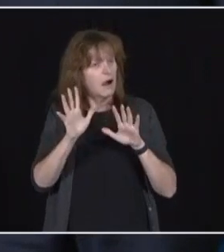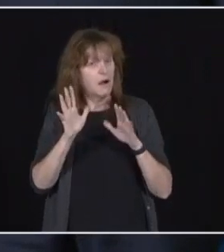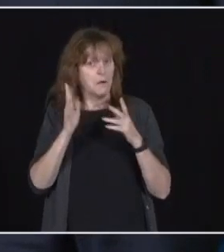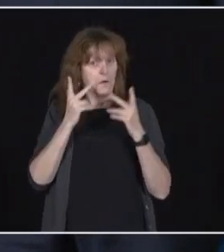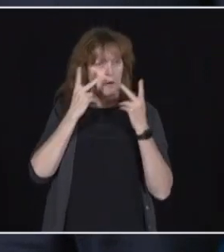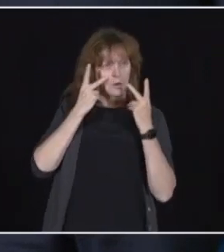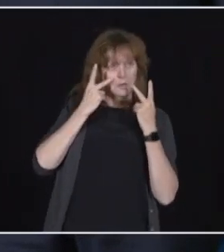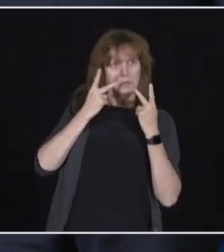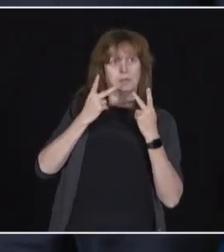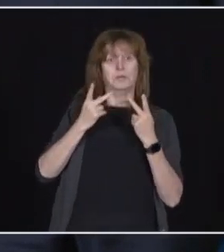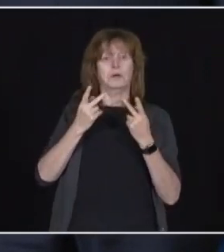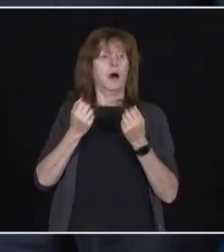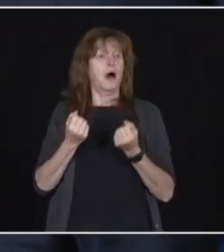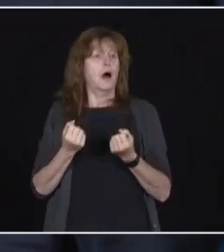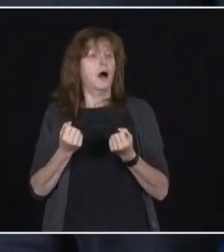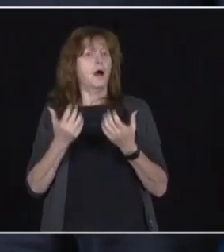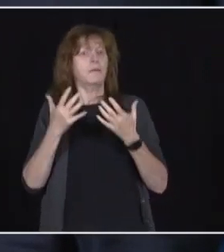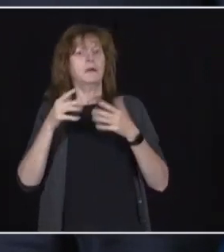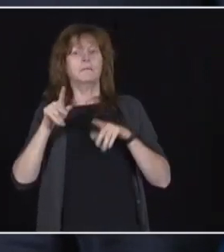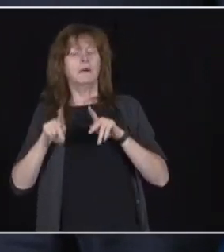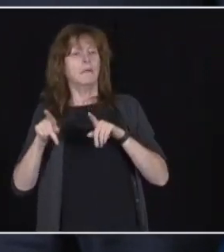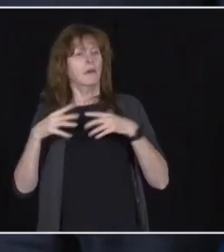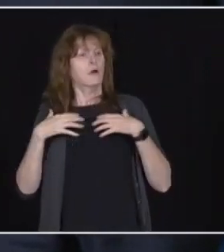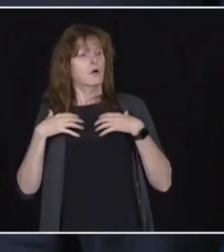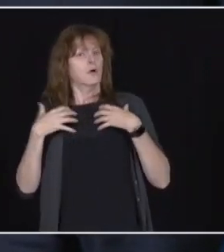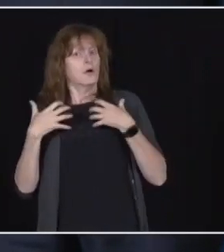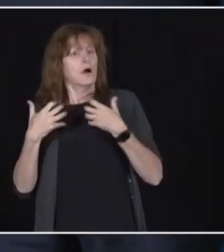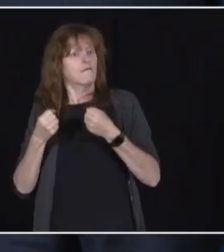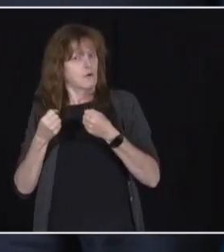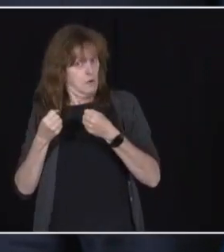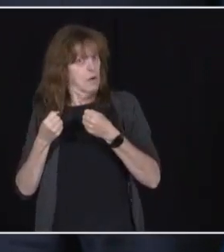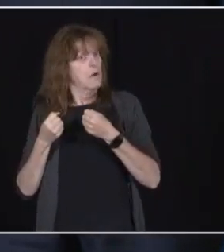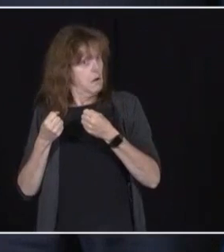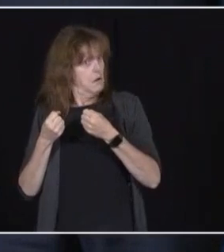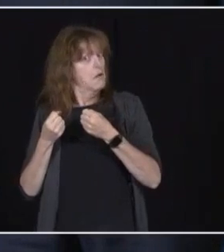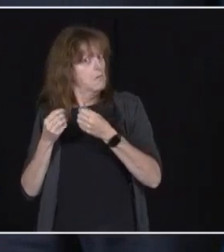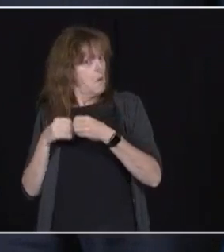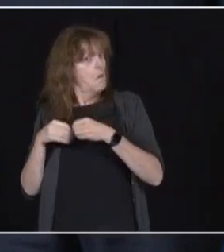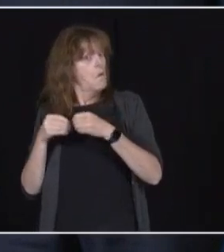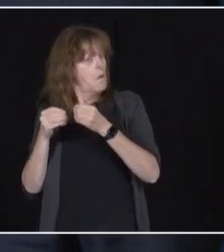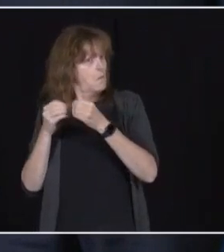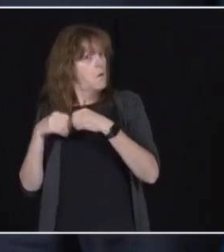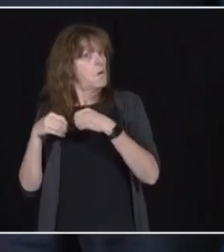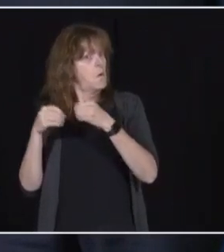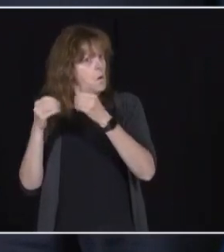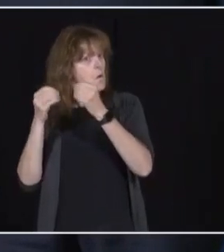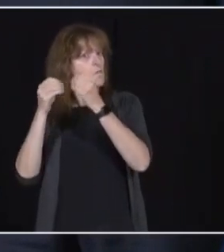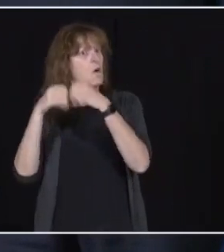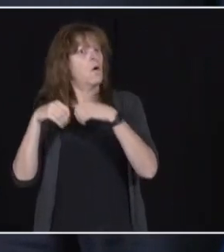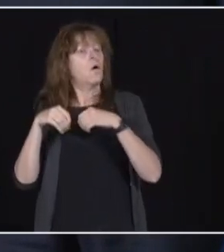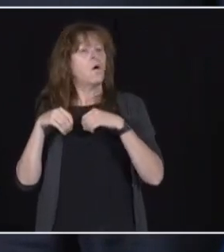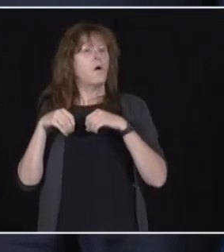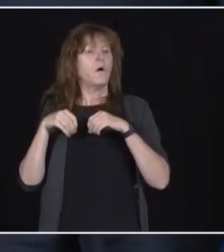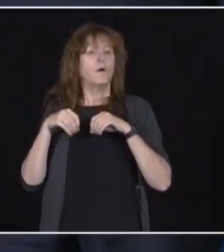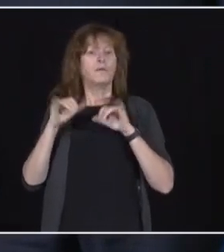reported fewer than 200 new cases of the virus and we continue to see a persistent decline in the number of active cases in the province.